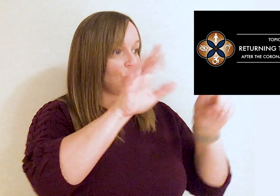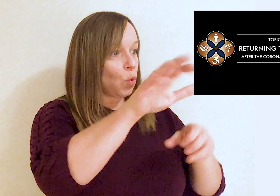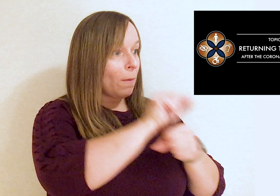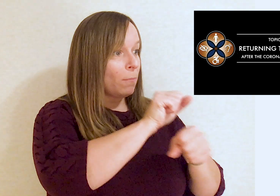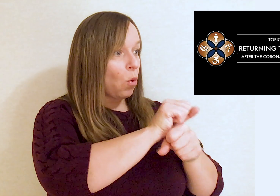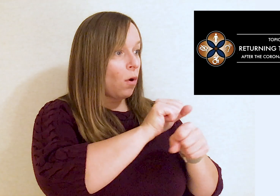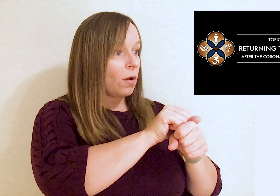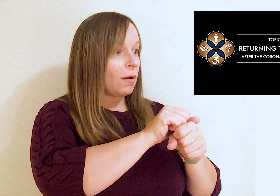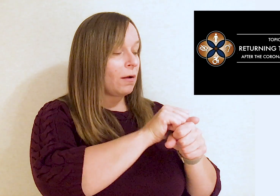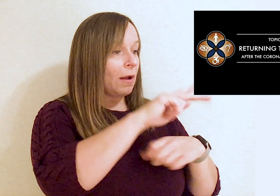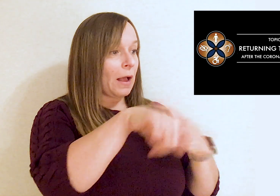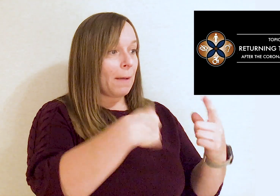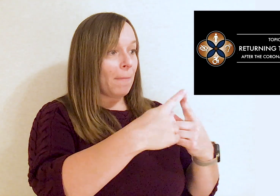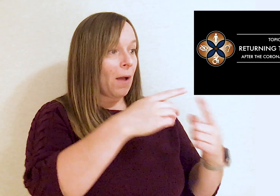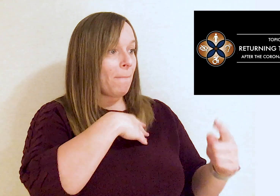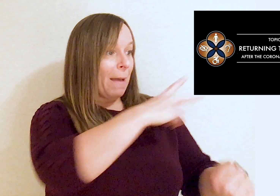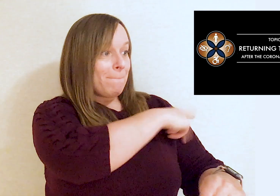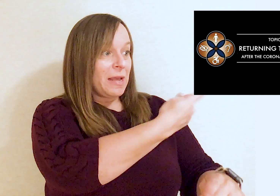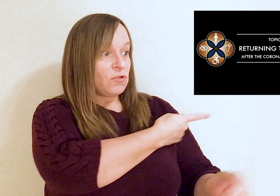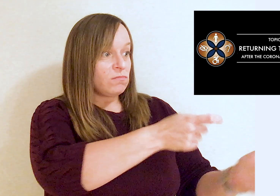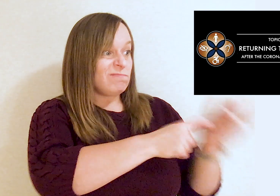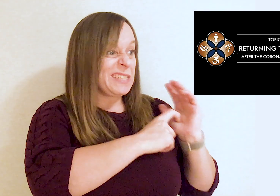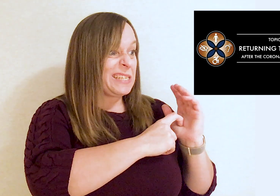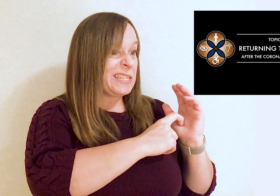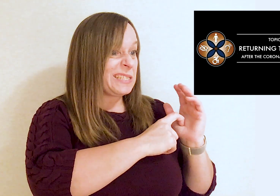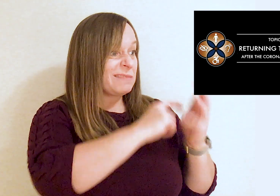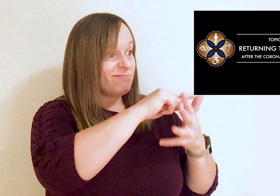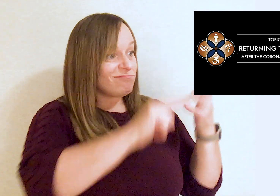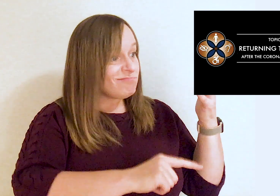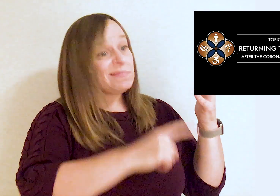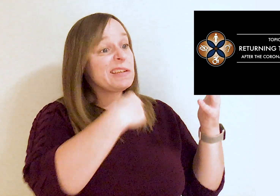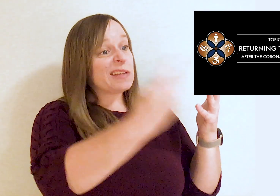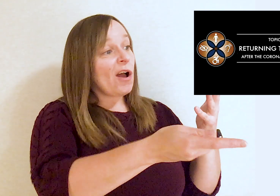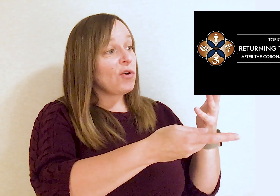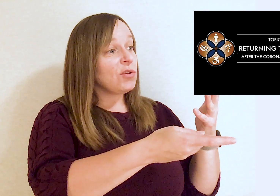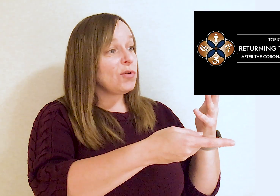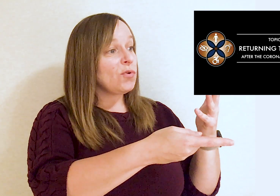employer about what my patient's needs are." And then, "I want to tell you that I'm